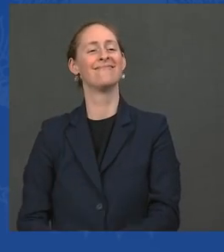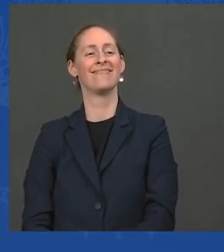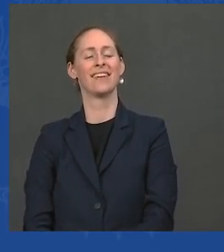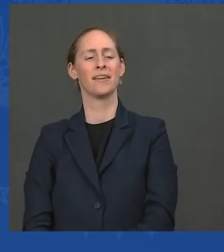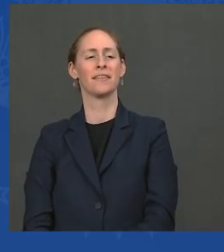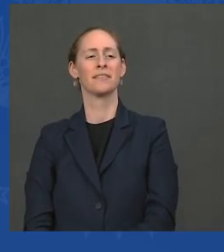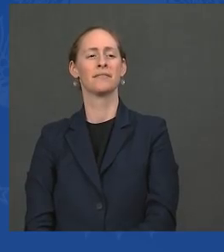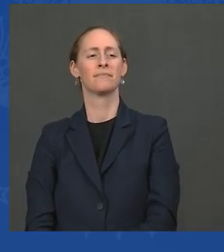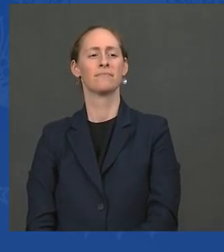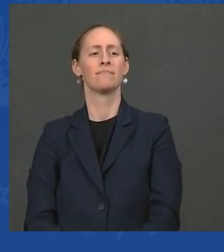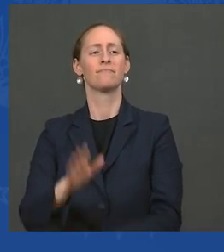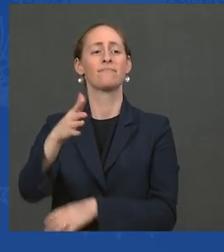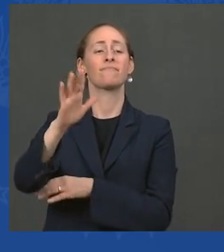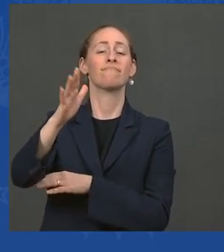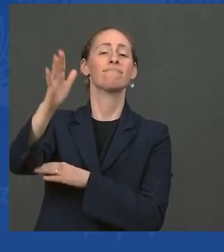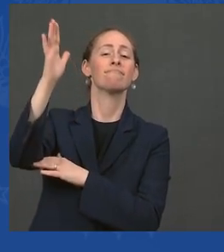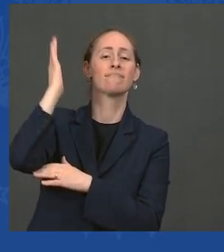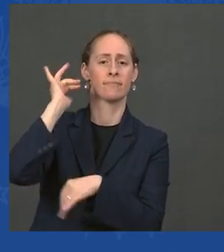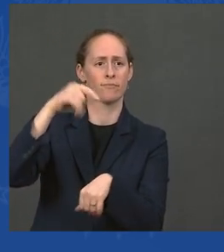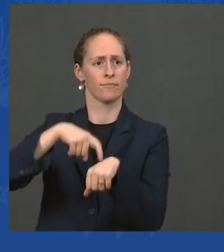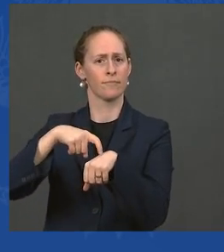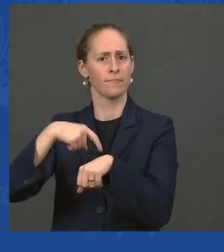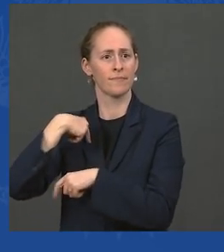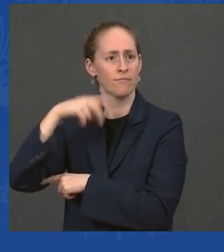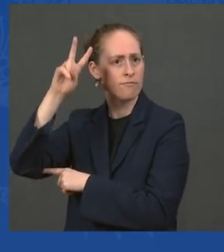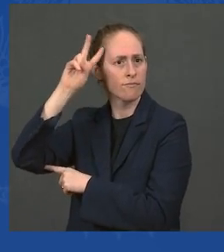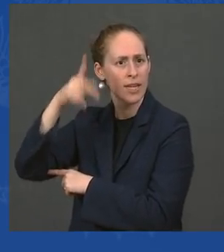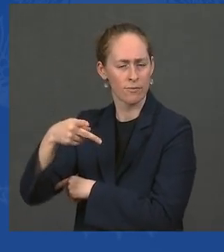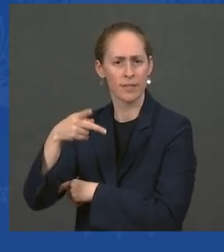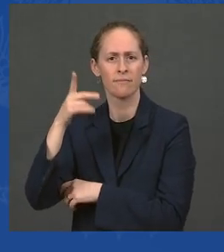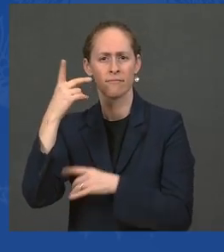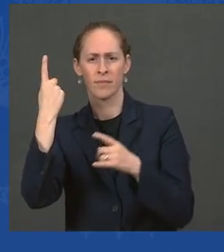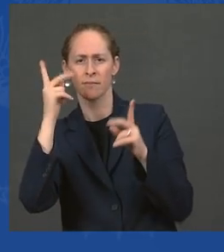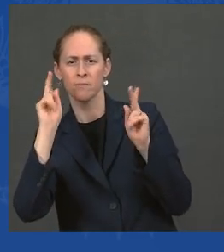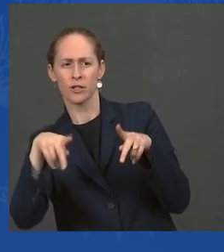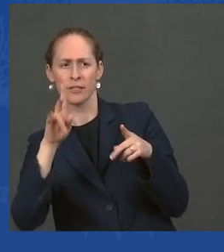they keep meticulous mileage of when you fly an Air Force aircraft.